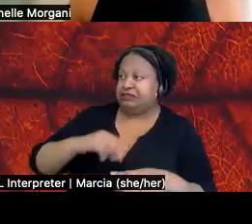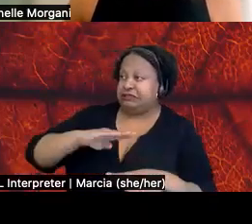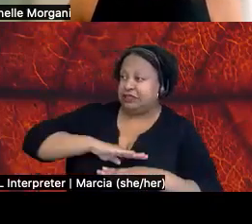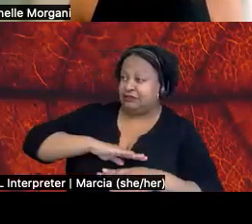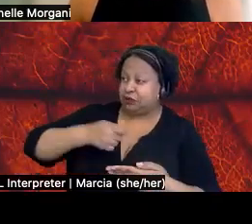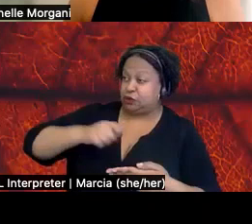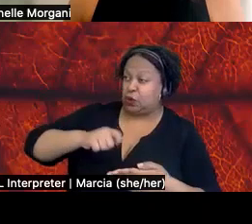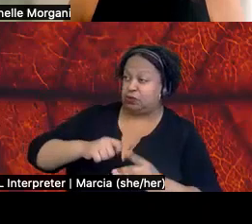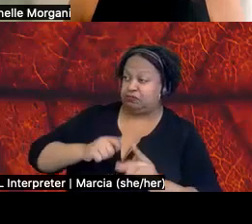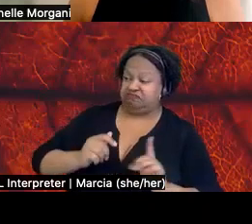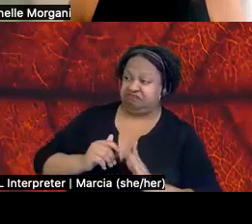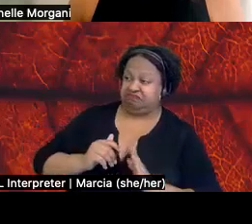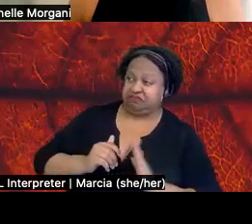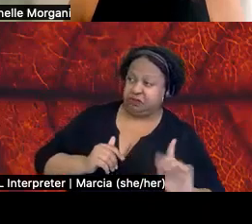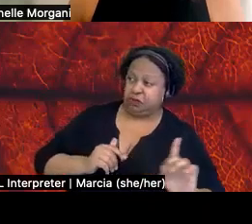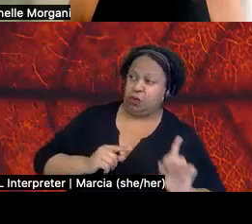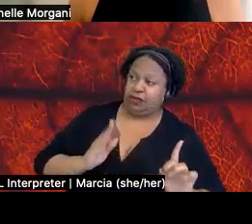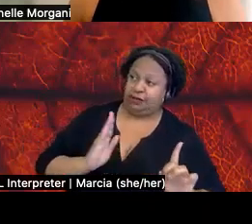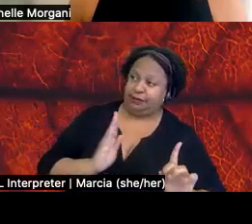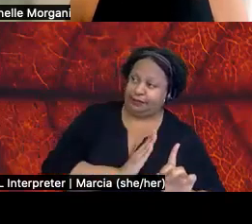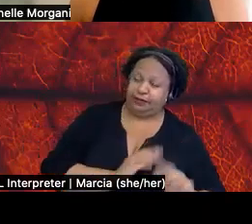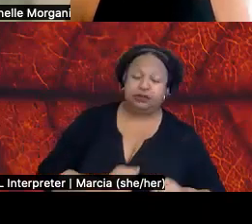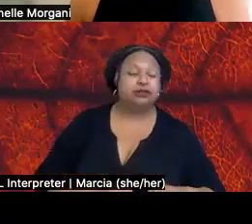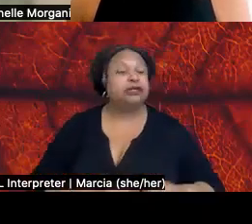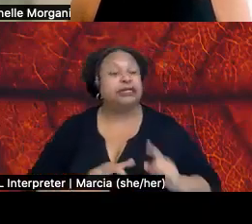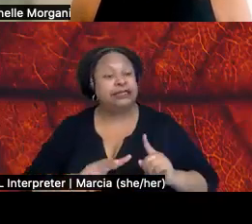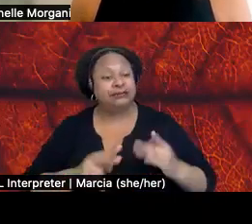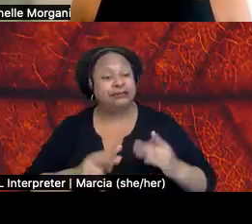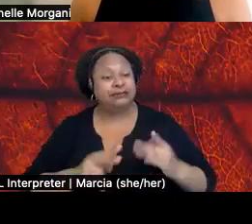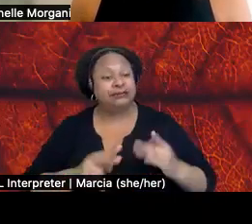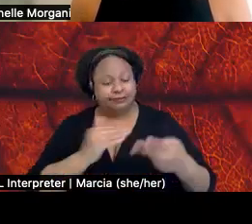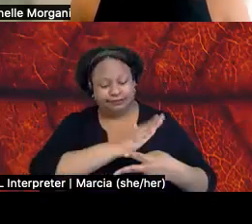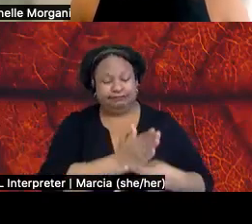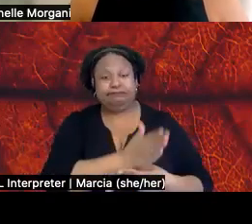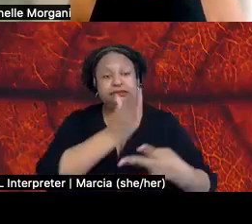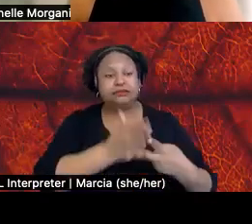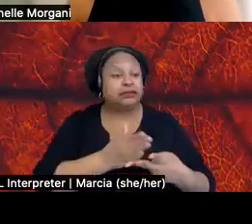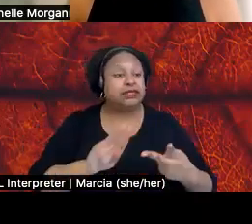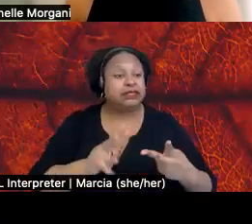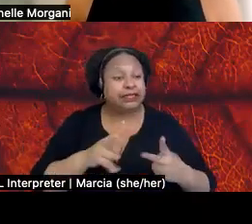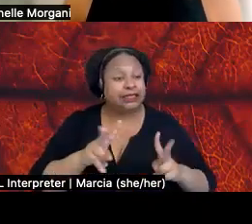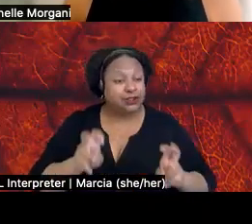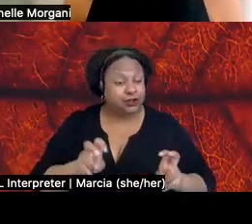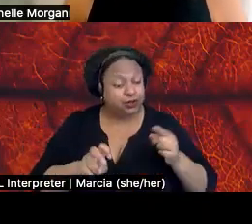And then a second issue. On a scale of 1 to 10, what is your ability to know the